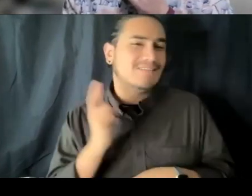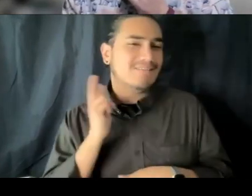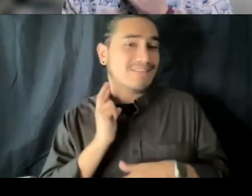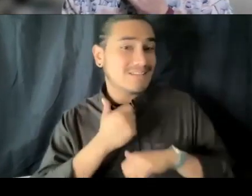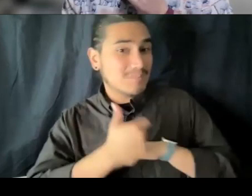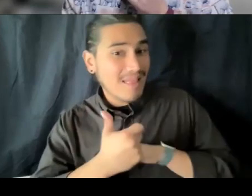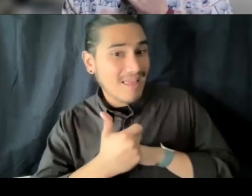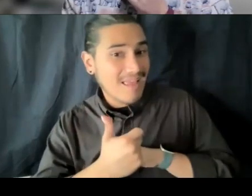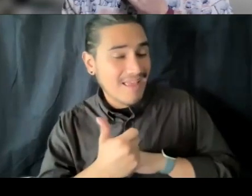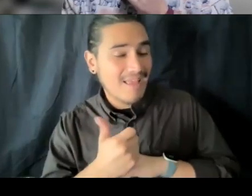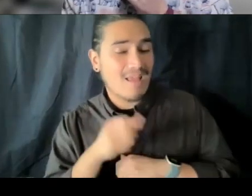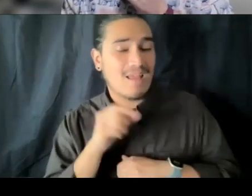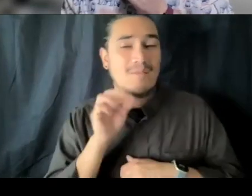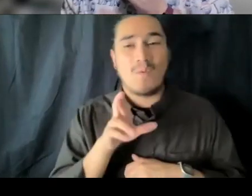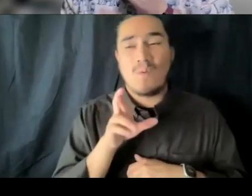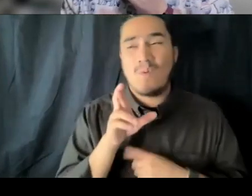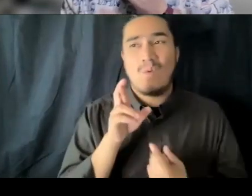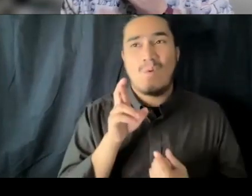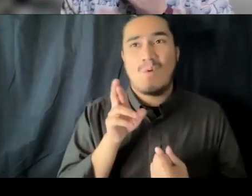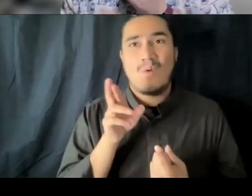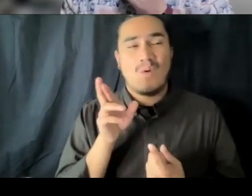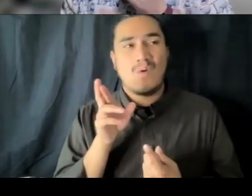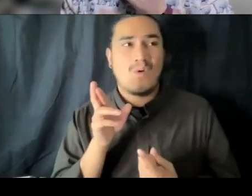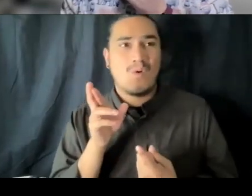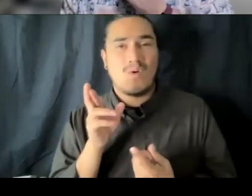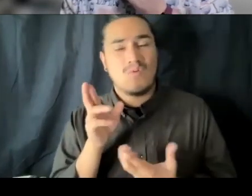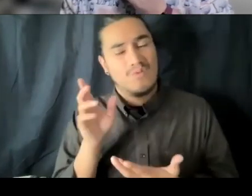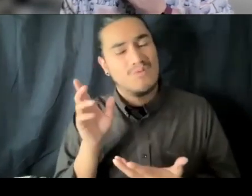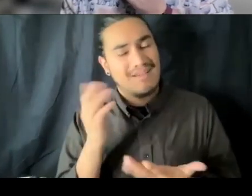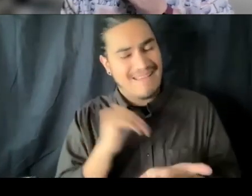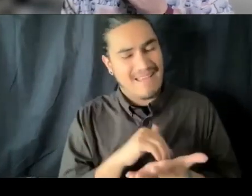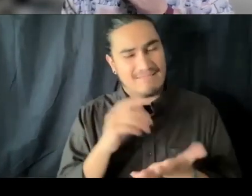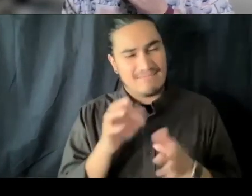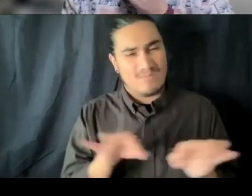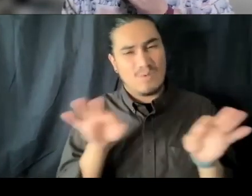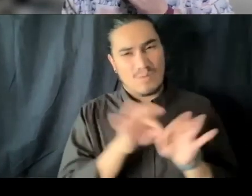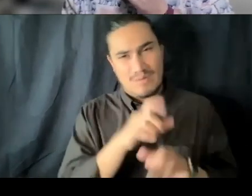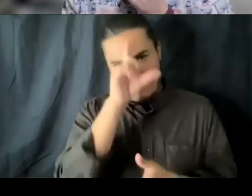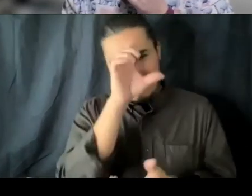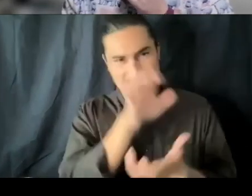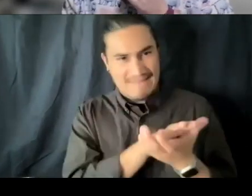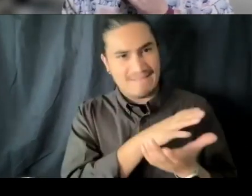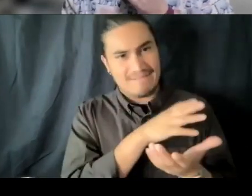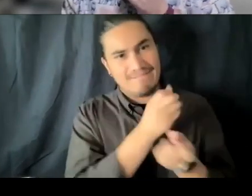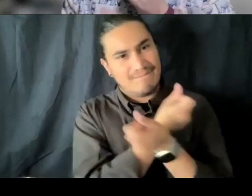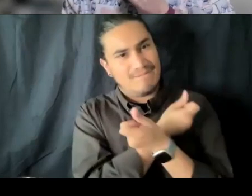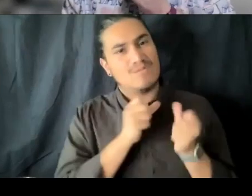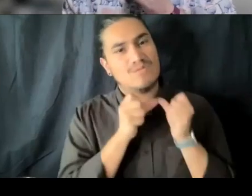and that we believe, you know, survivors. And that affirmation can be really critical.